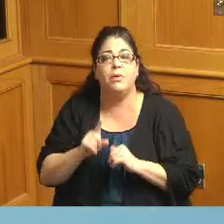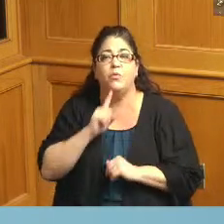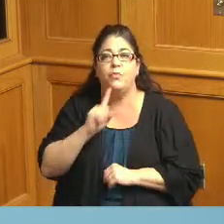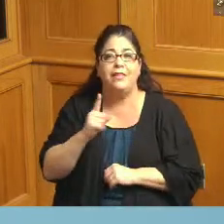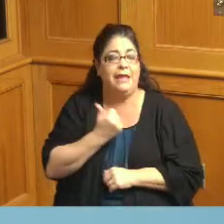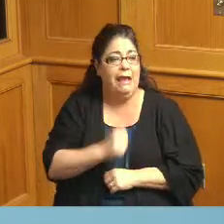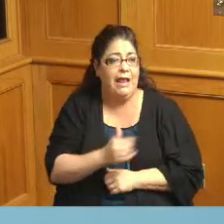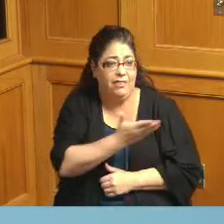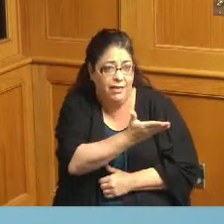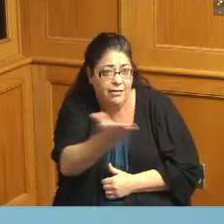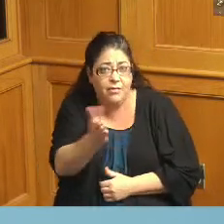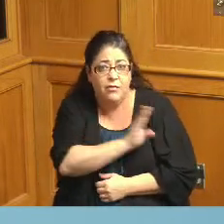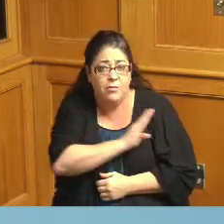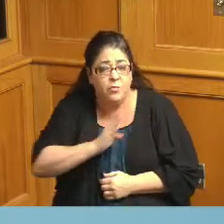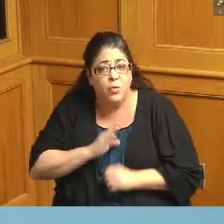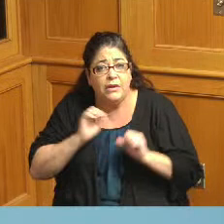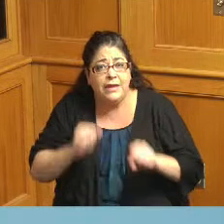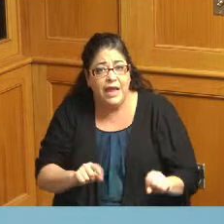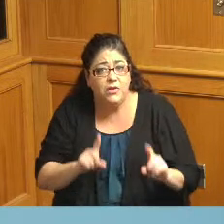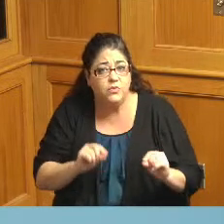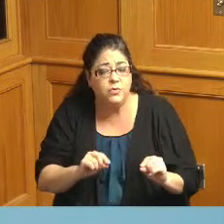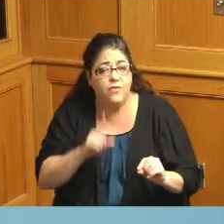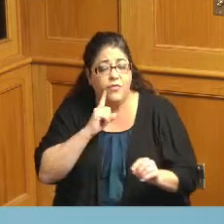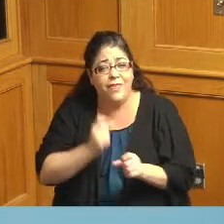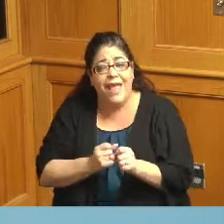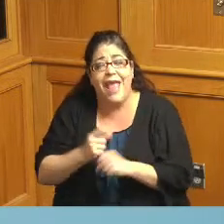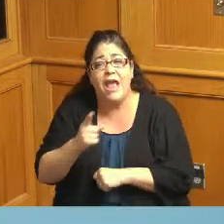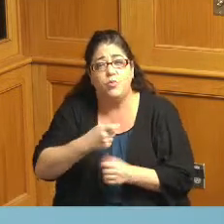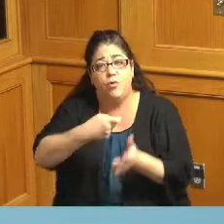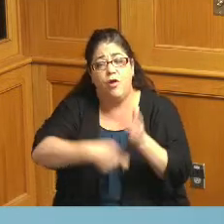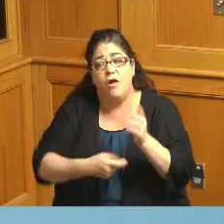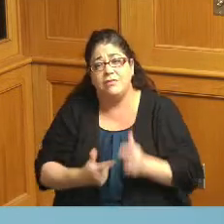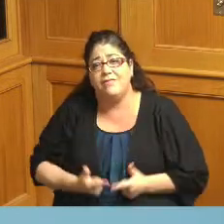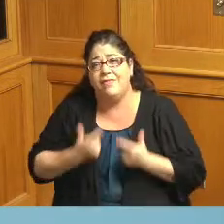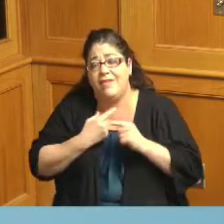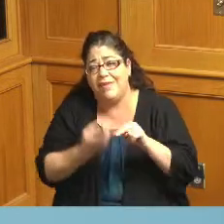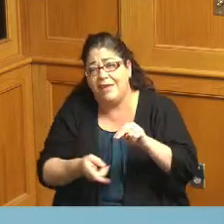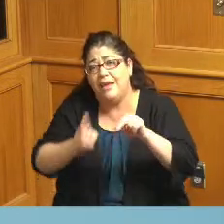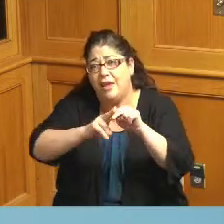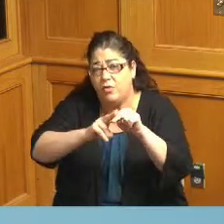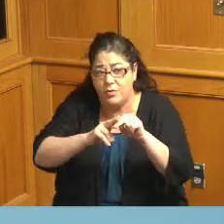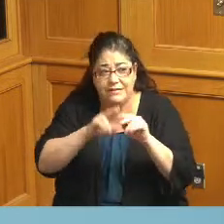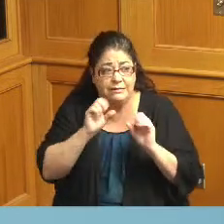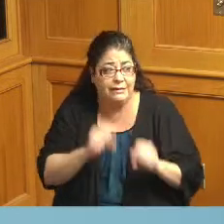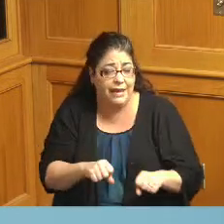can do in terms of that annual cost of living increase you know if there was a year to do more